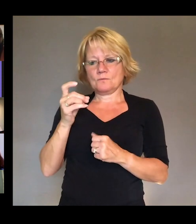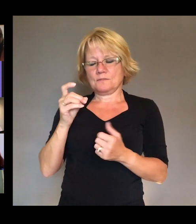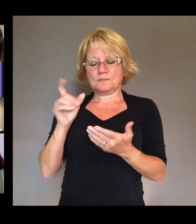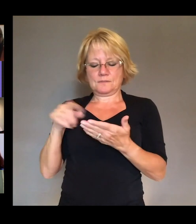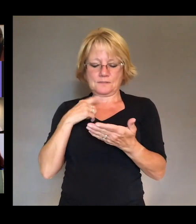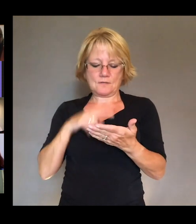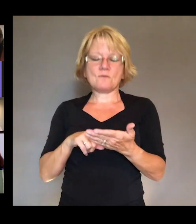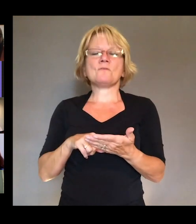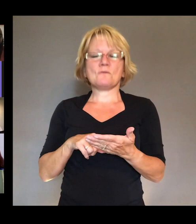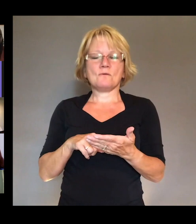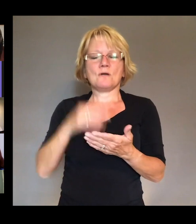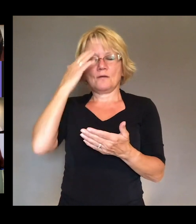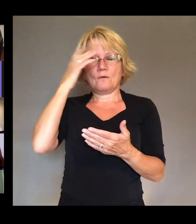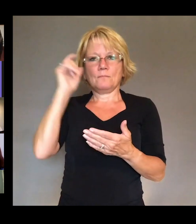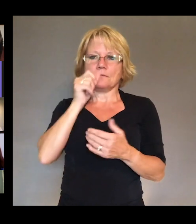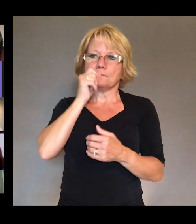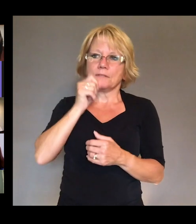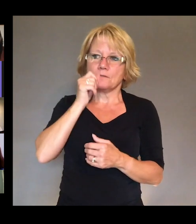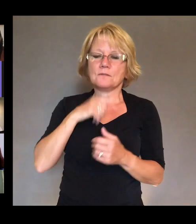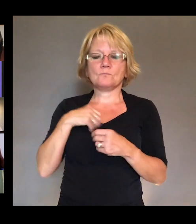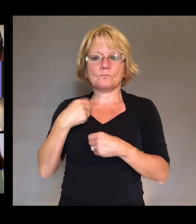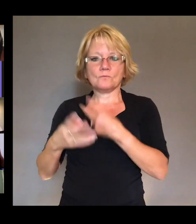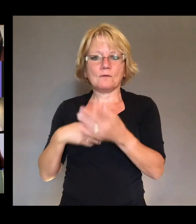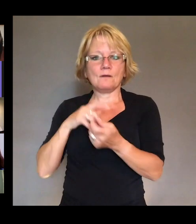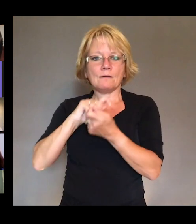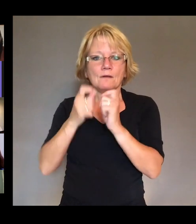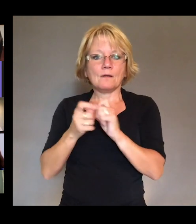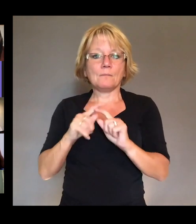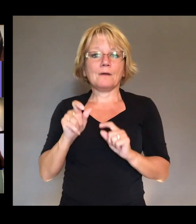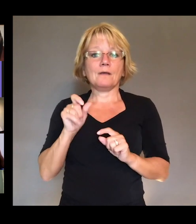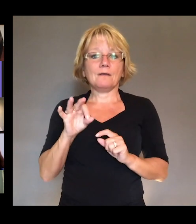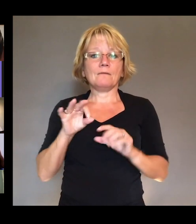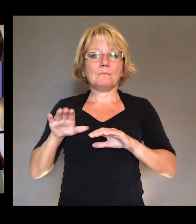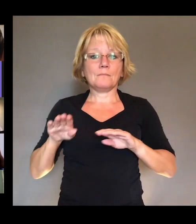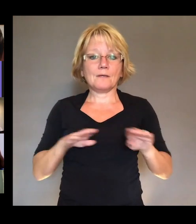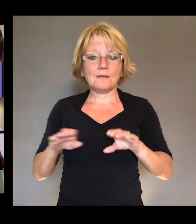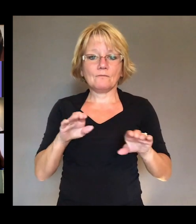you're like, okay, I have to be patient, I have to put in these accommodations. When it's a behavioral disability,